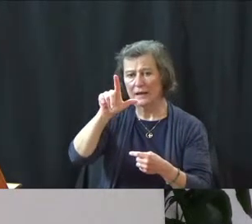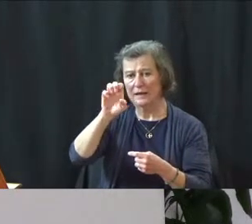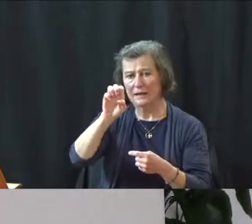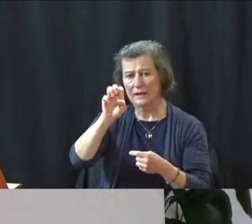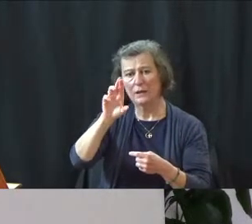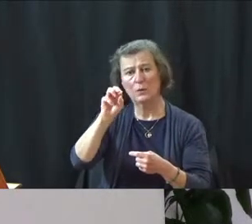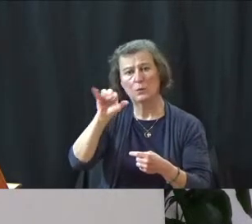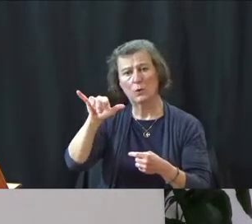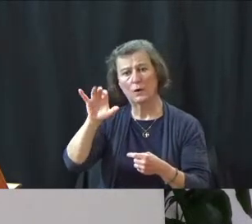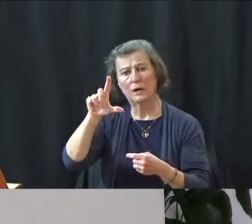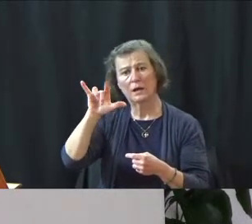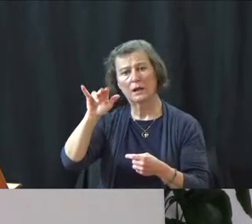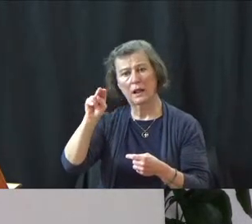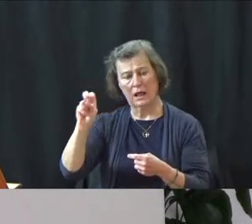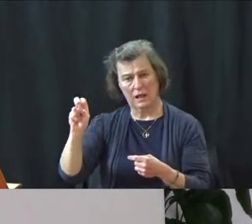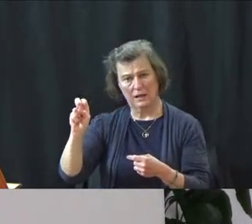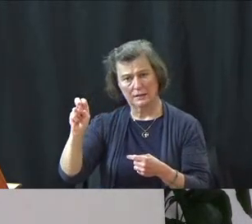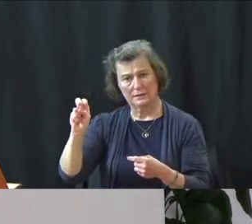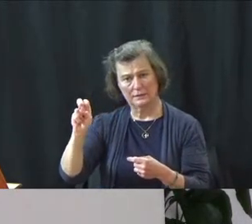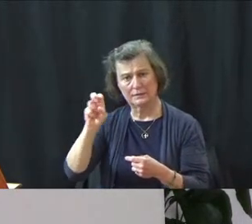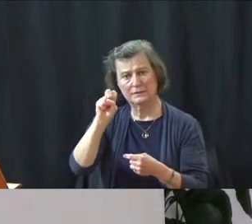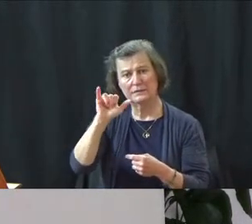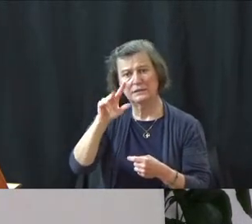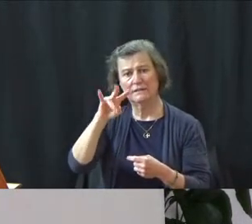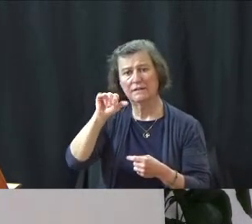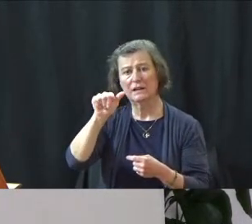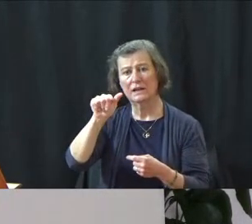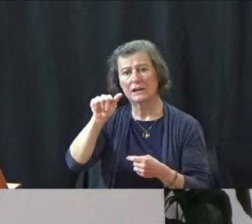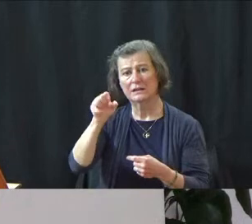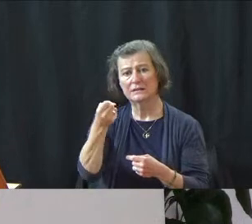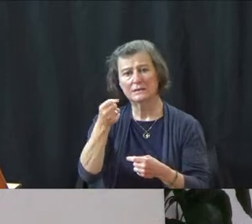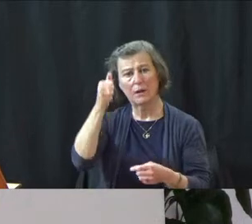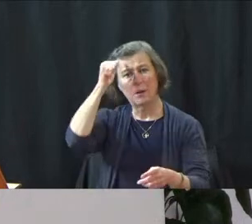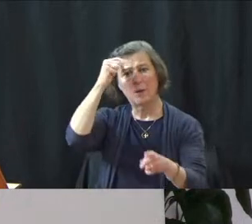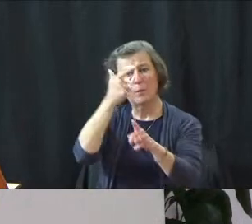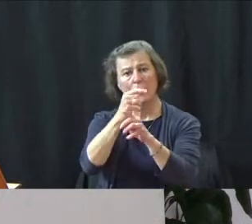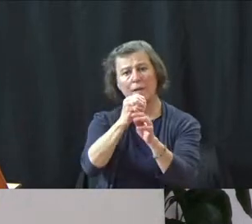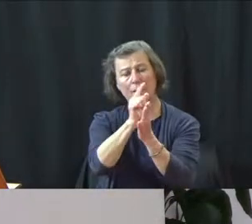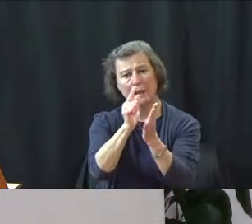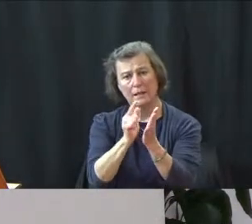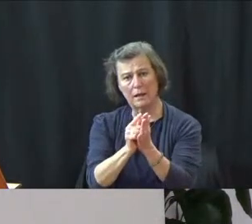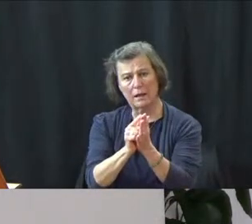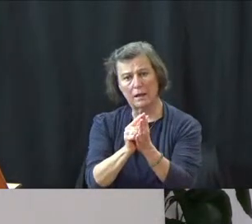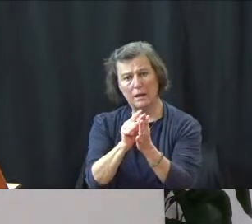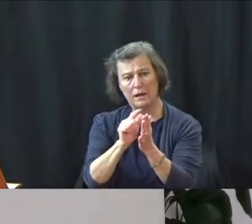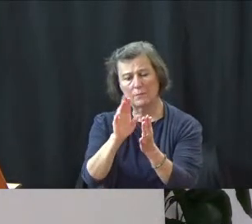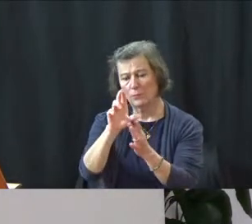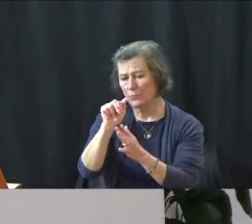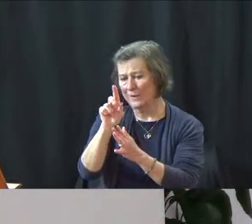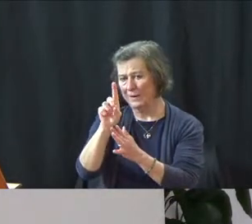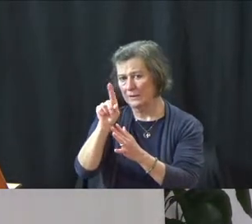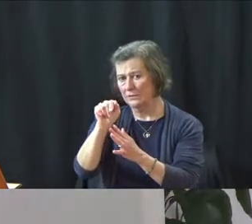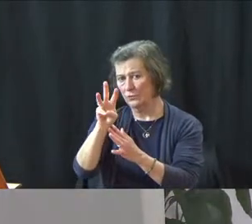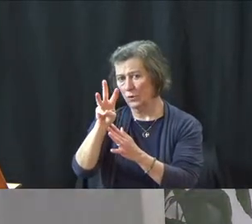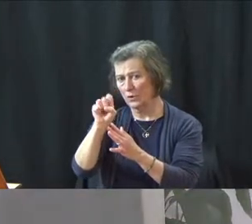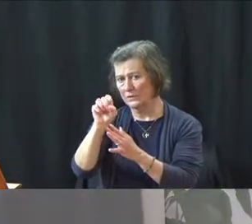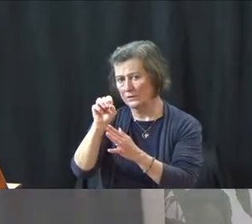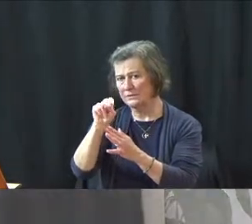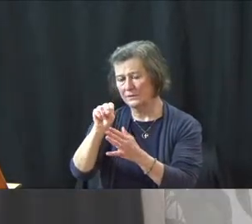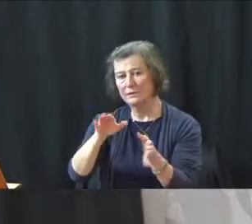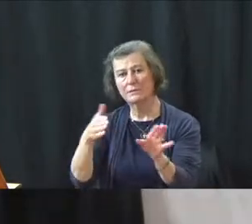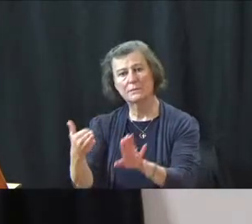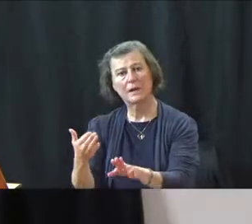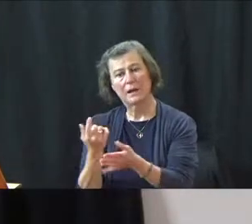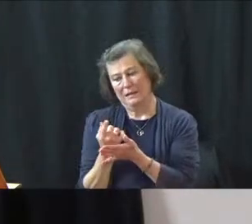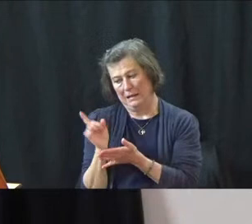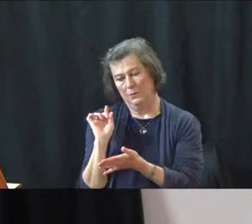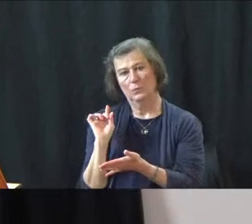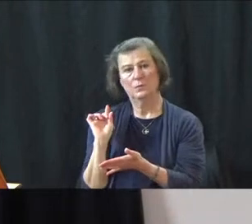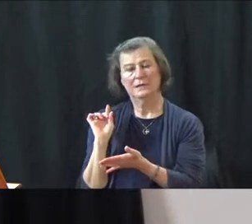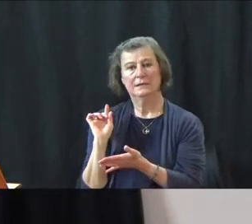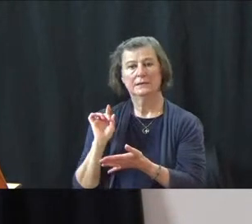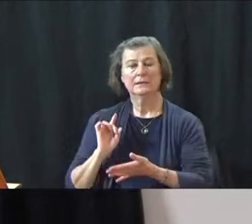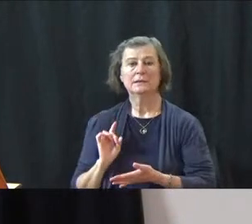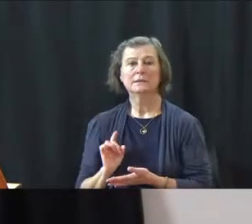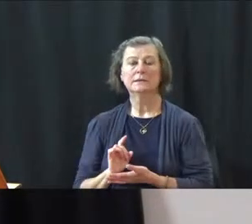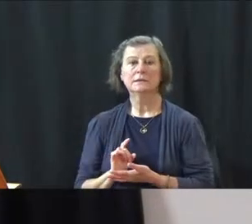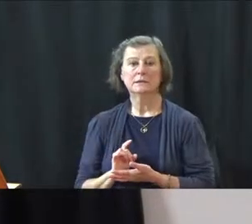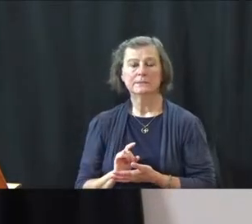Sylvia Klein’s brother-in-law Brett Dawson died this past week.